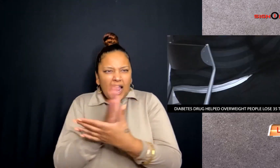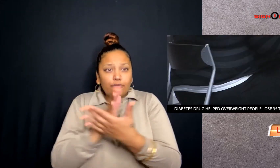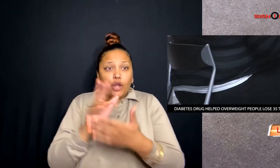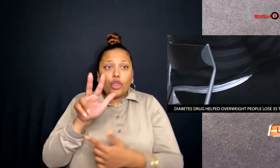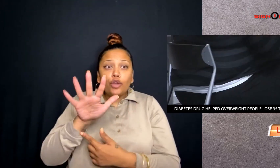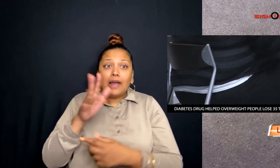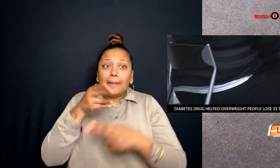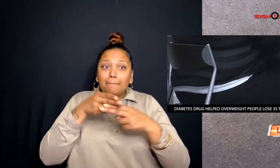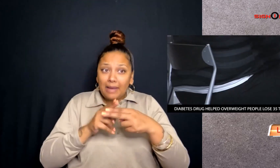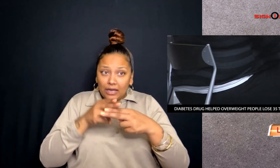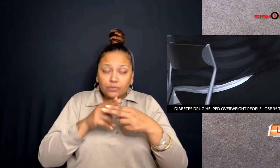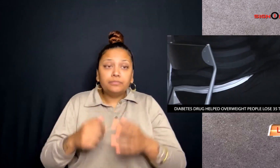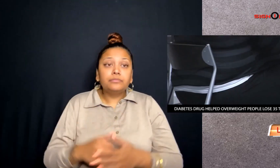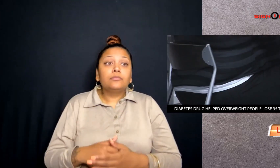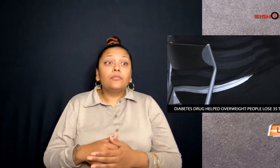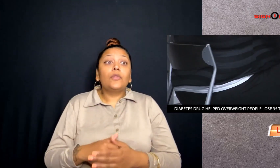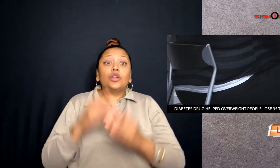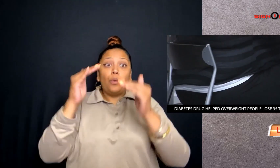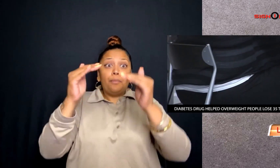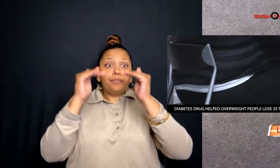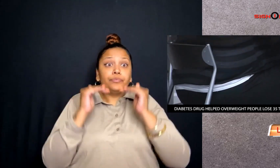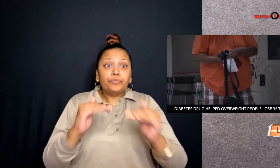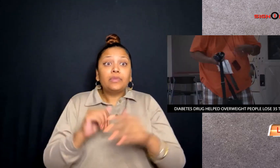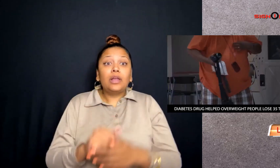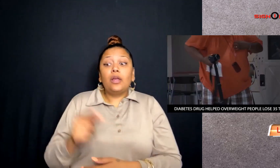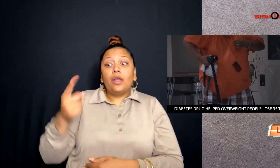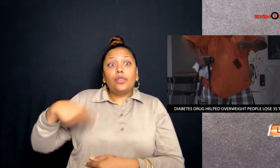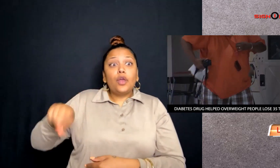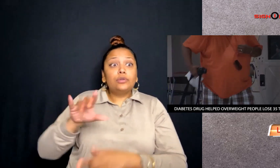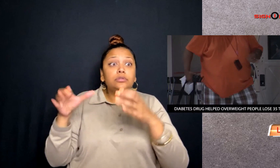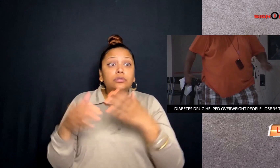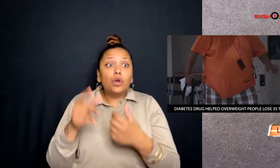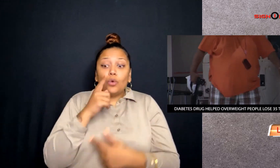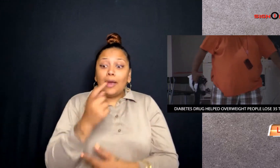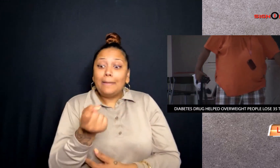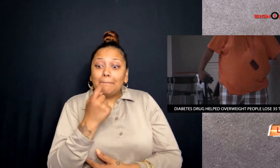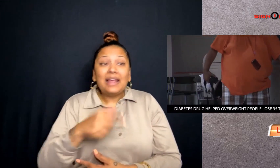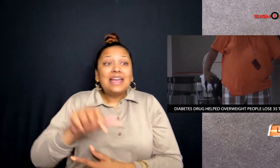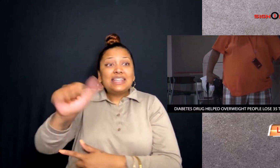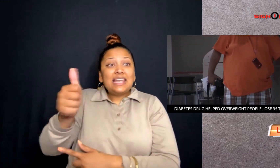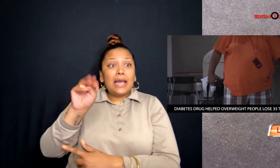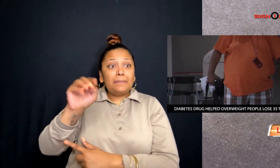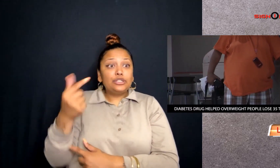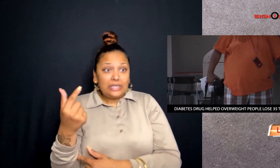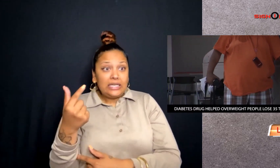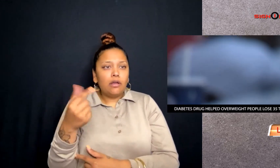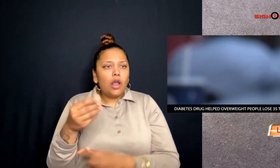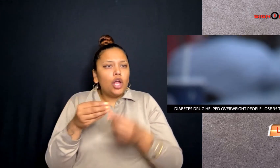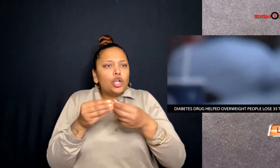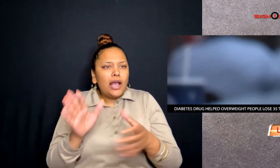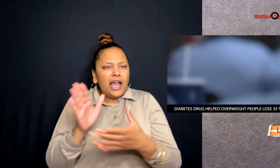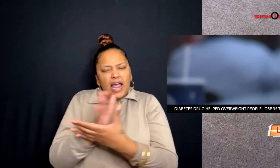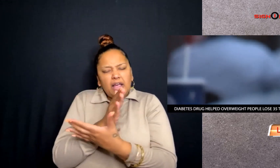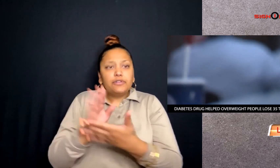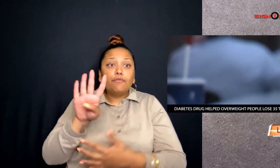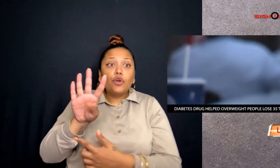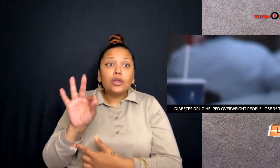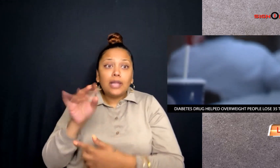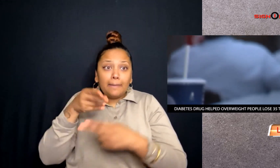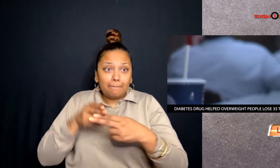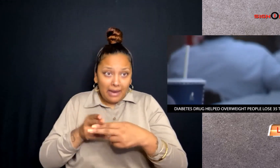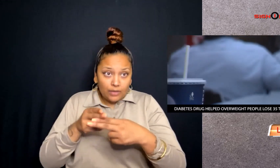those who took the 5 mg pill lost an average of 35 pounds those who took the 10 mg pill